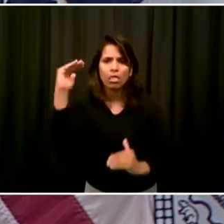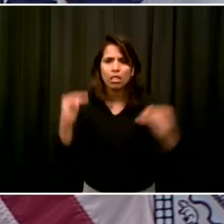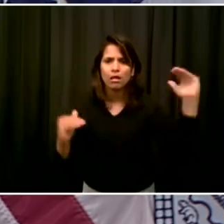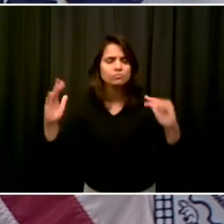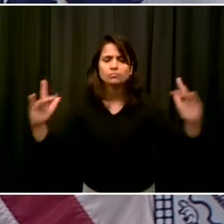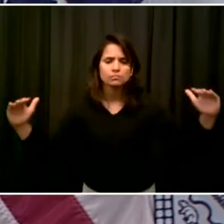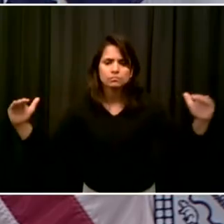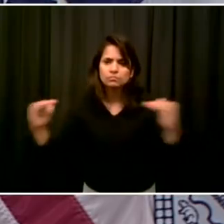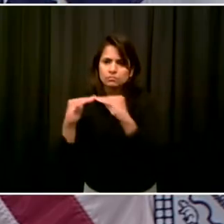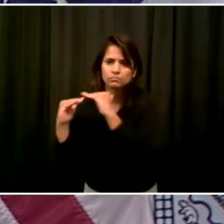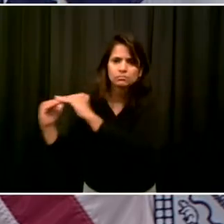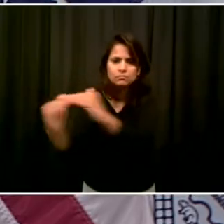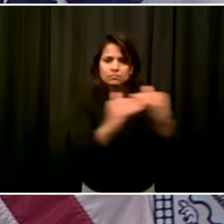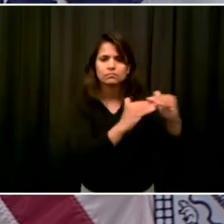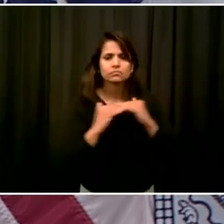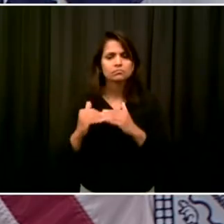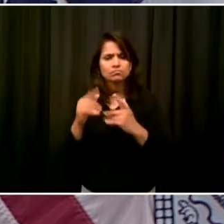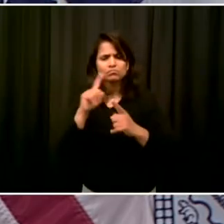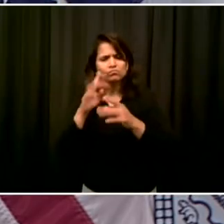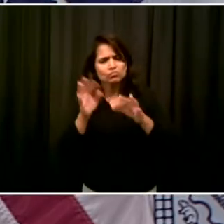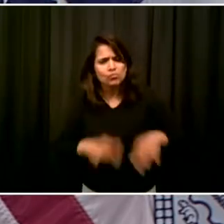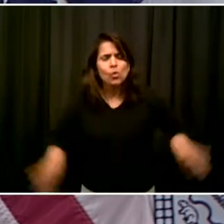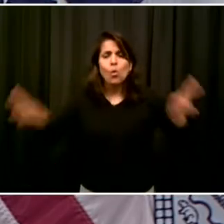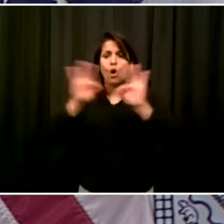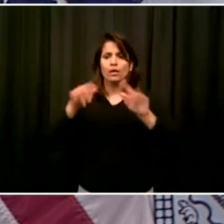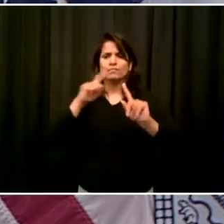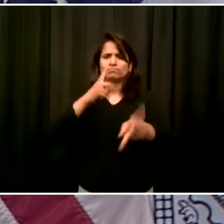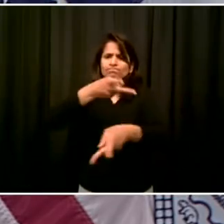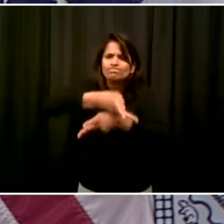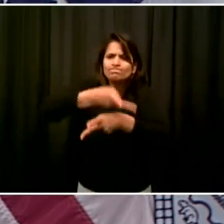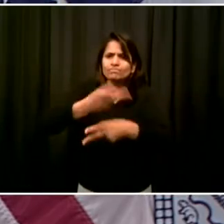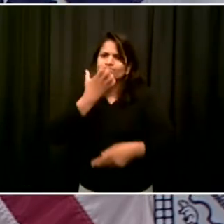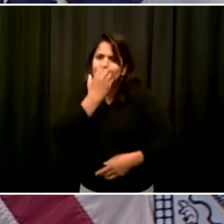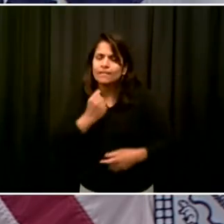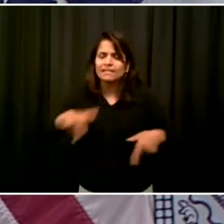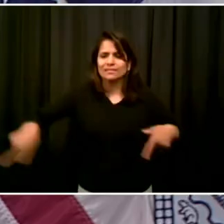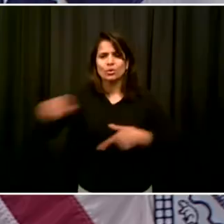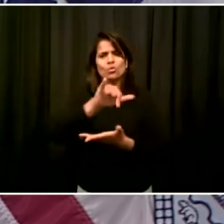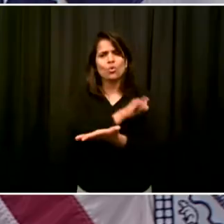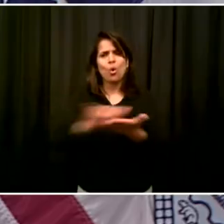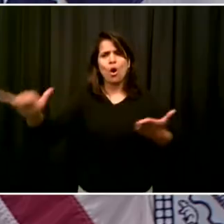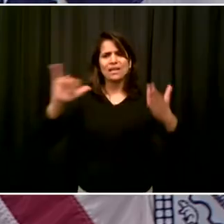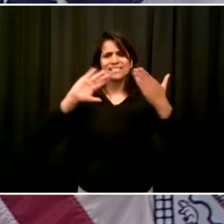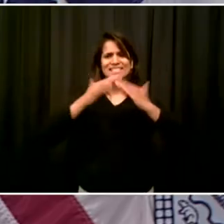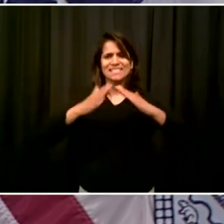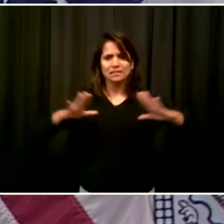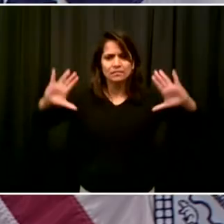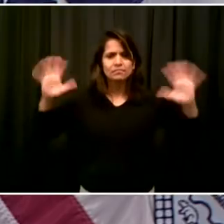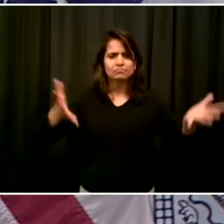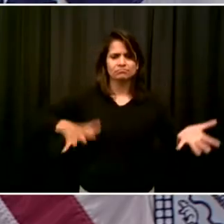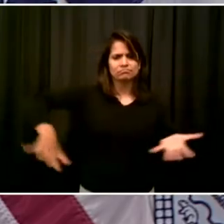KNOW THIS THAT THERIE S A DEEP DESIRE IN THE NEIGHBORHOODS RFO FSAET Y.